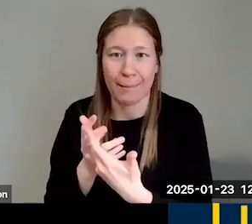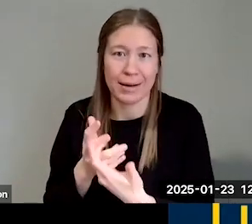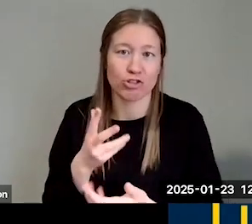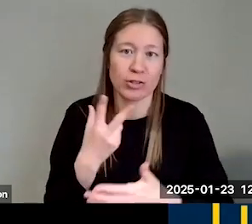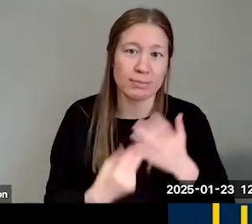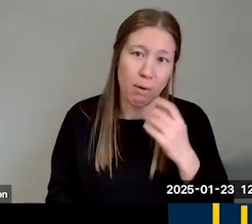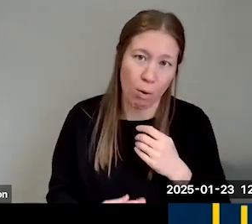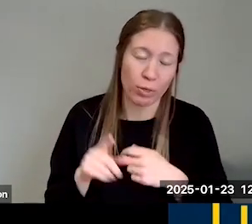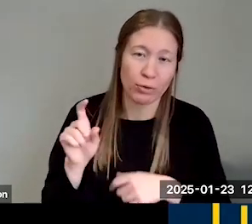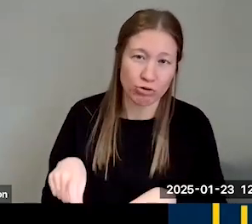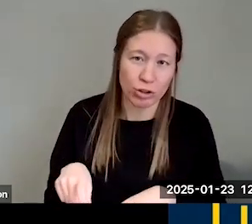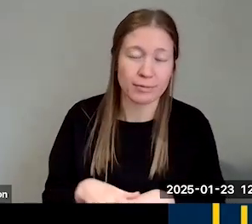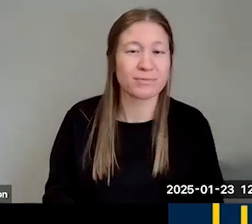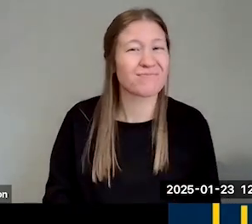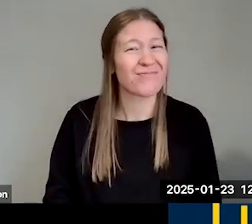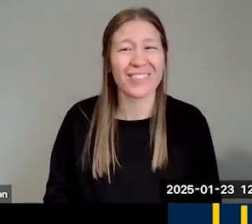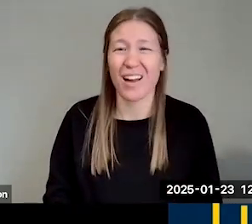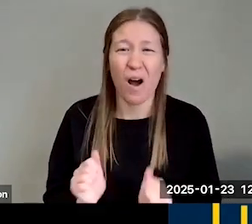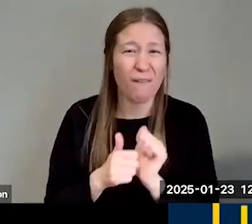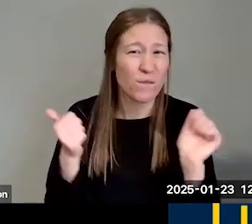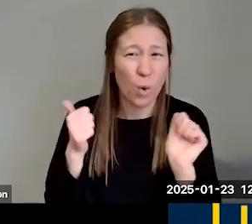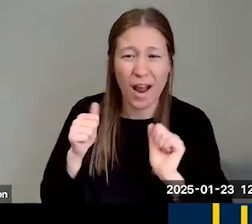And don't ask intrusive questions during disclosure